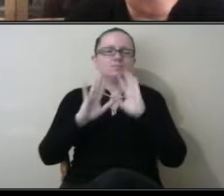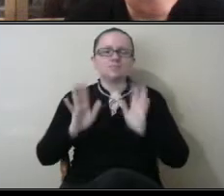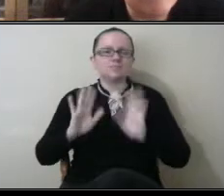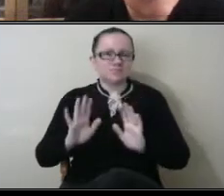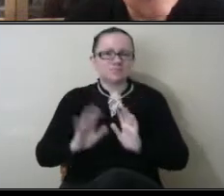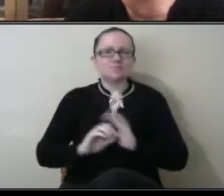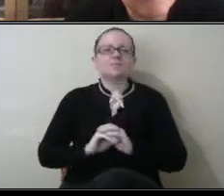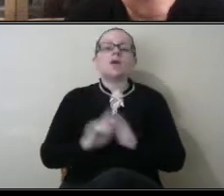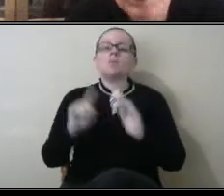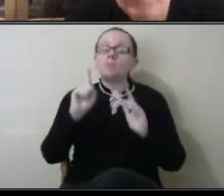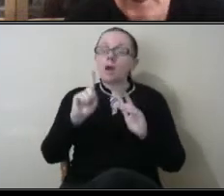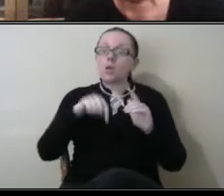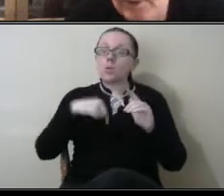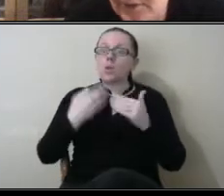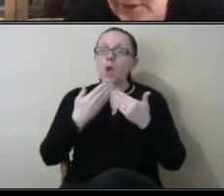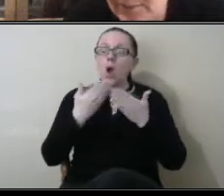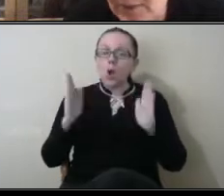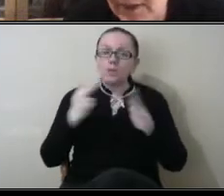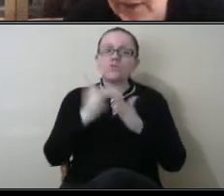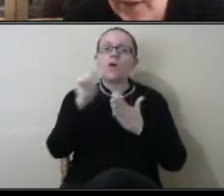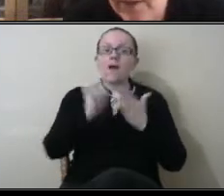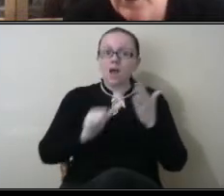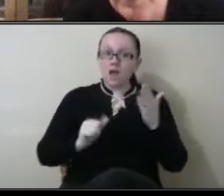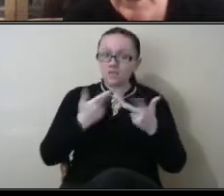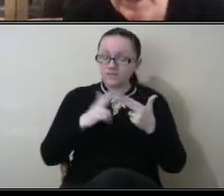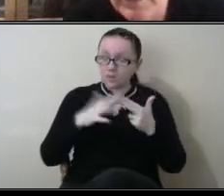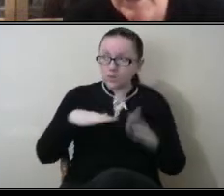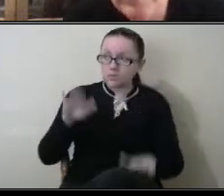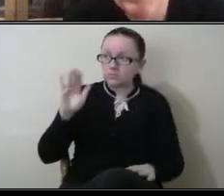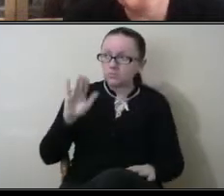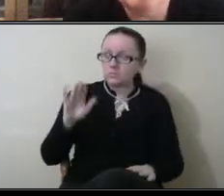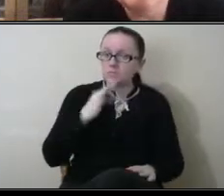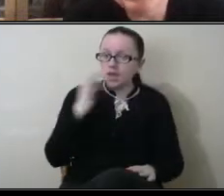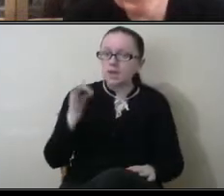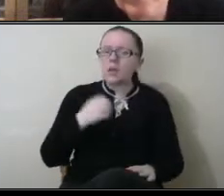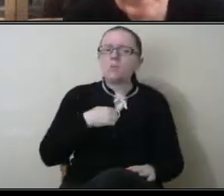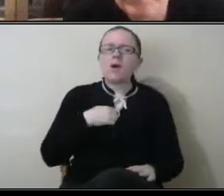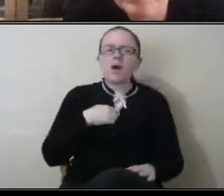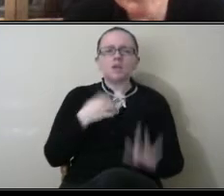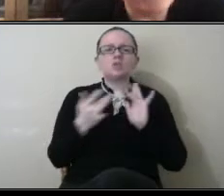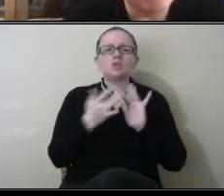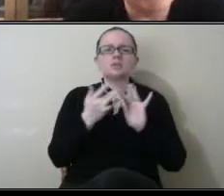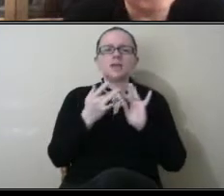something you want to double check with me i think my contact details are in the in the chat there as